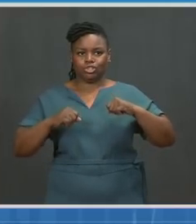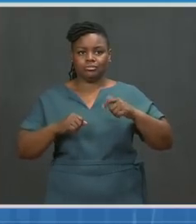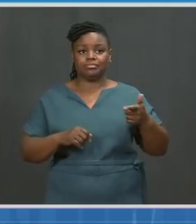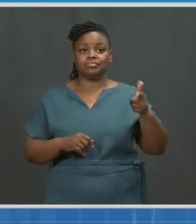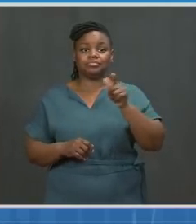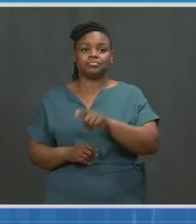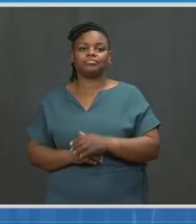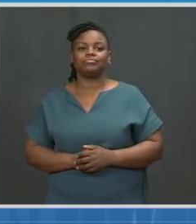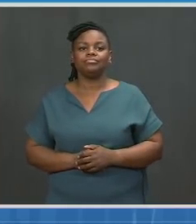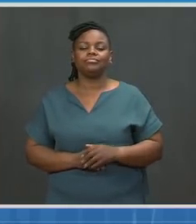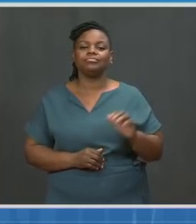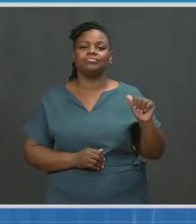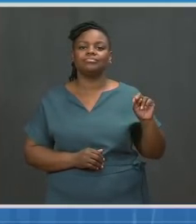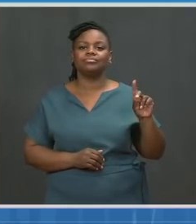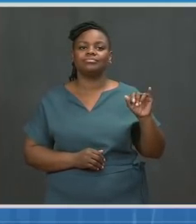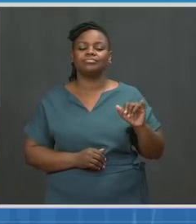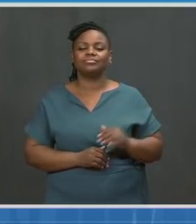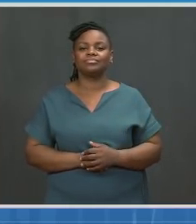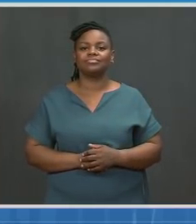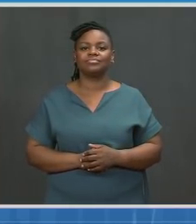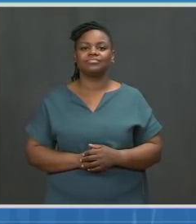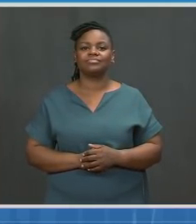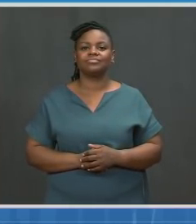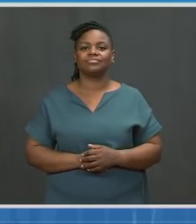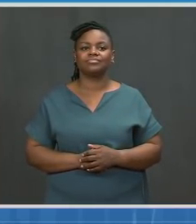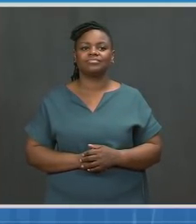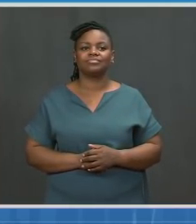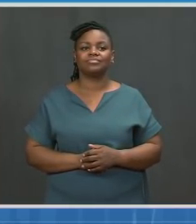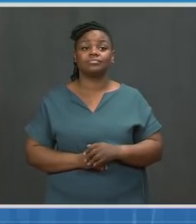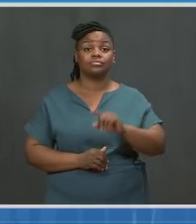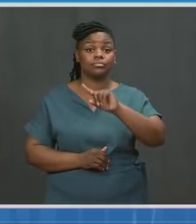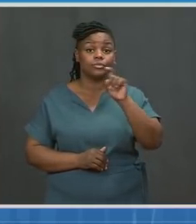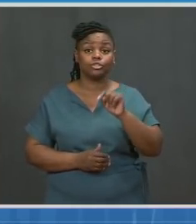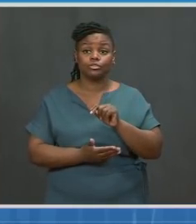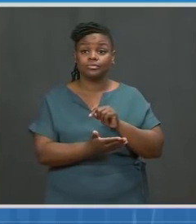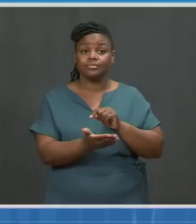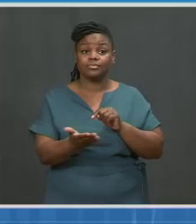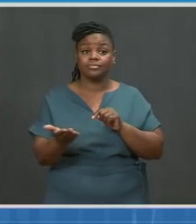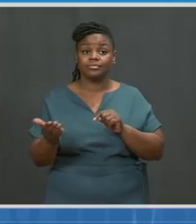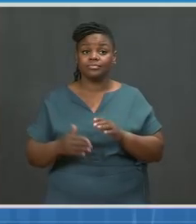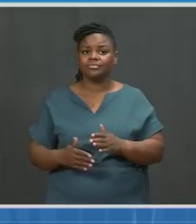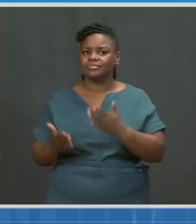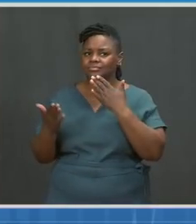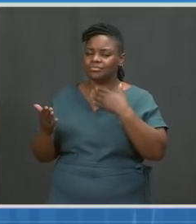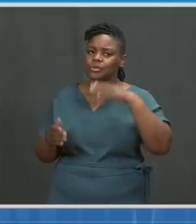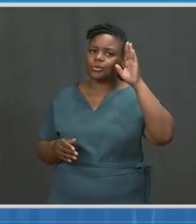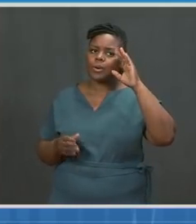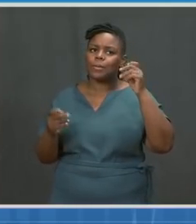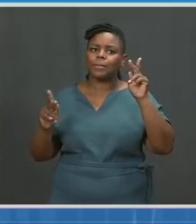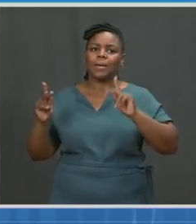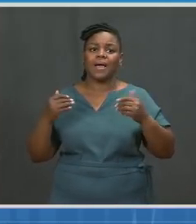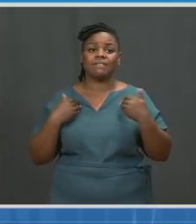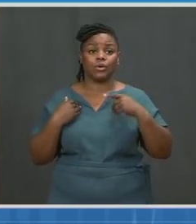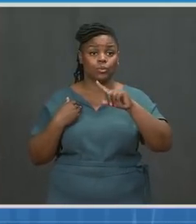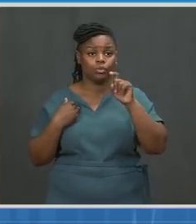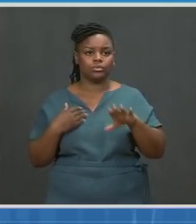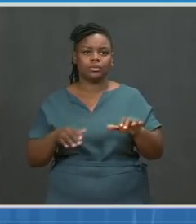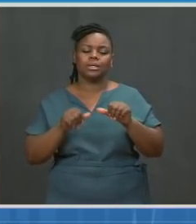Mr. Slavitt: Thank you. Okay, let's go to questions. Moderator: Thanks, Andy. And I know a lot of people have questions today, so please keep your question to one question.